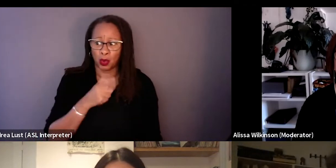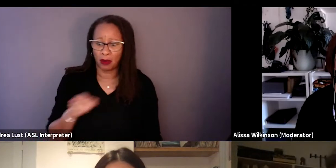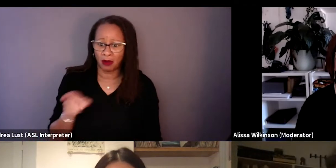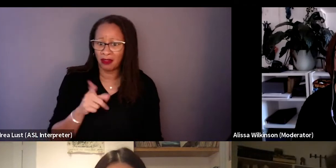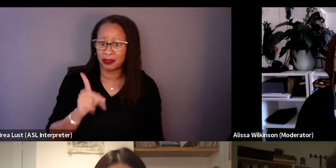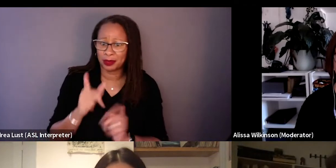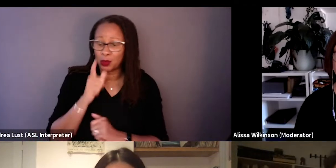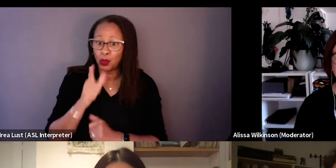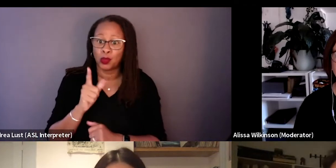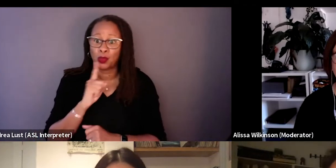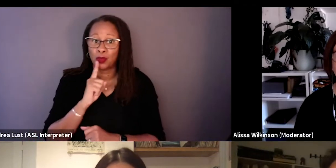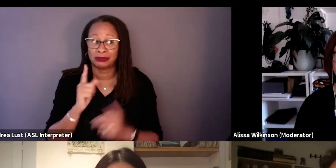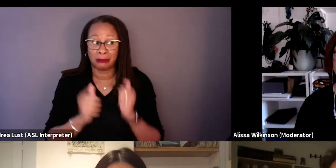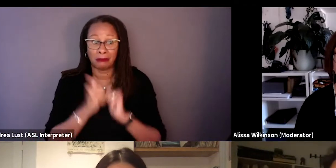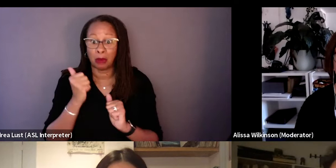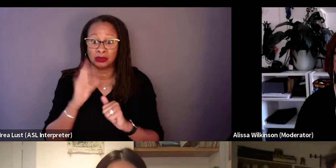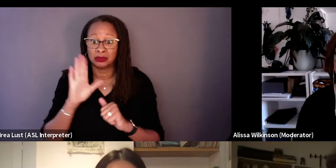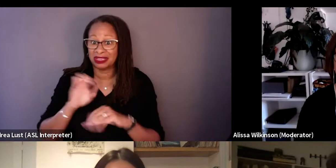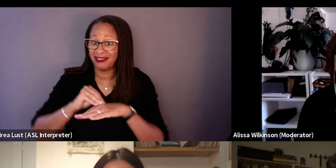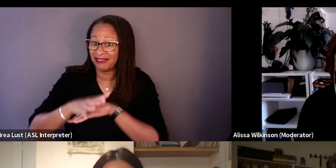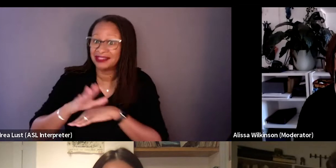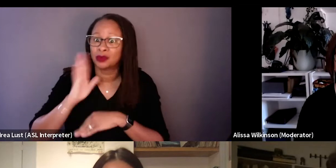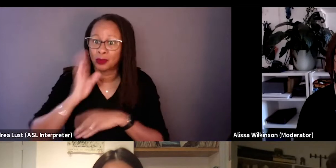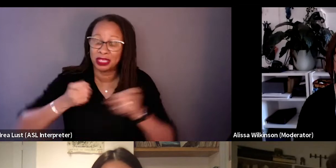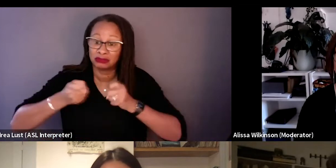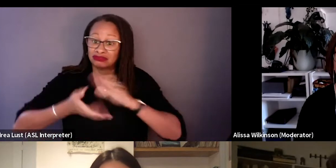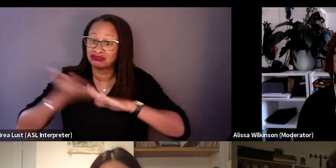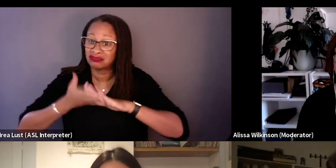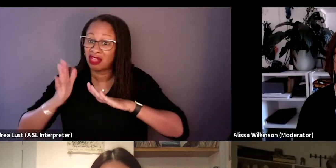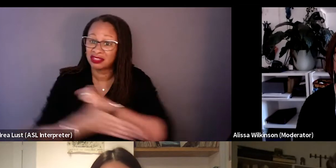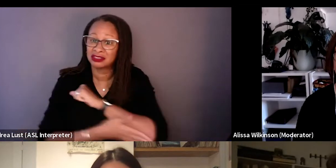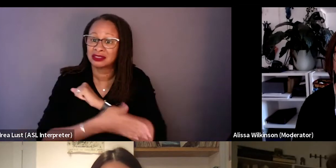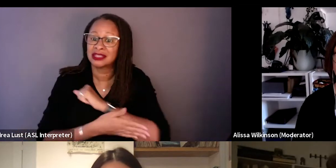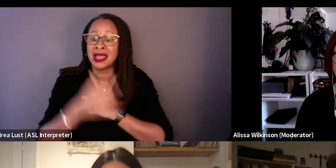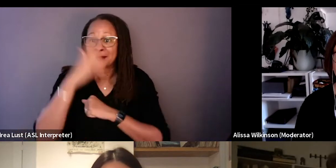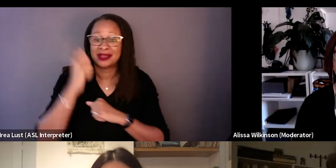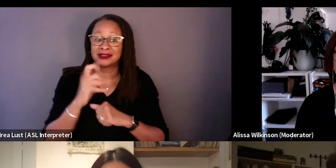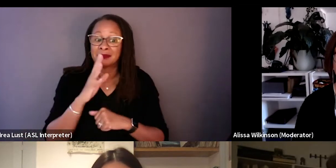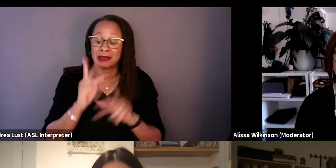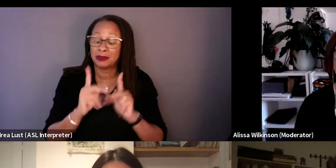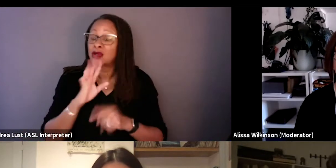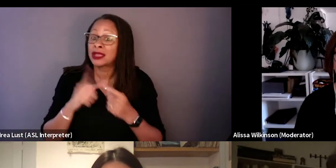who going to most probably rule this country because everybody's talking about them, but nobody take them with them.